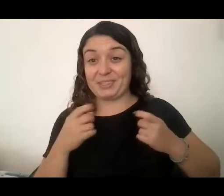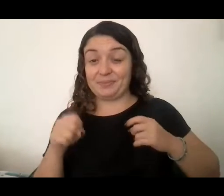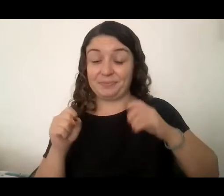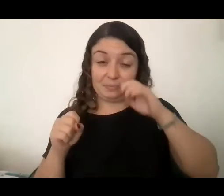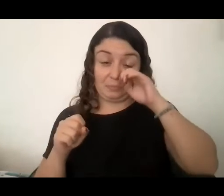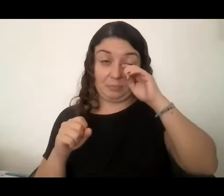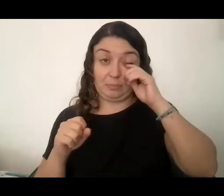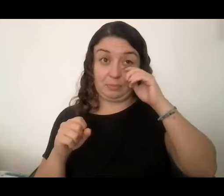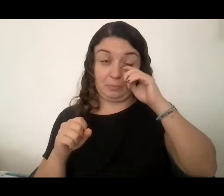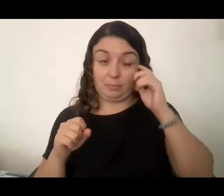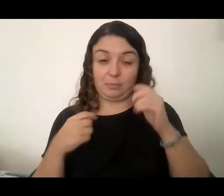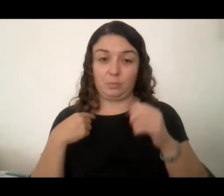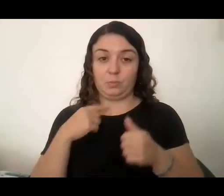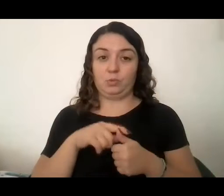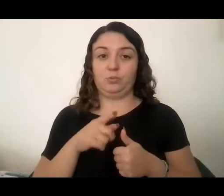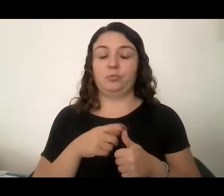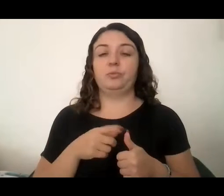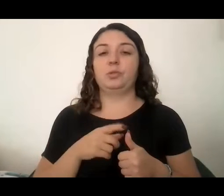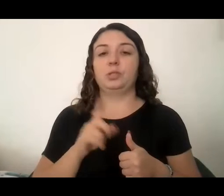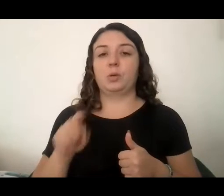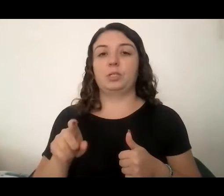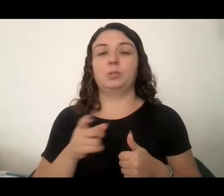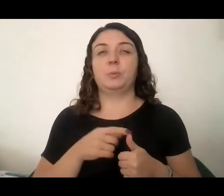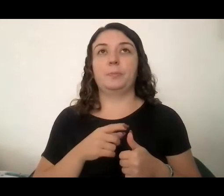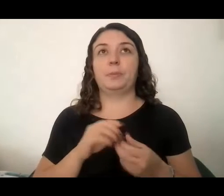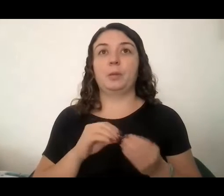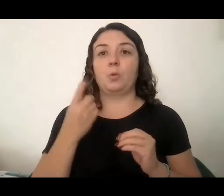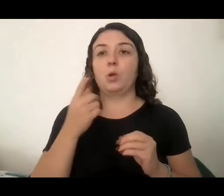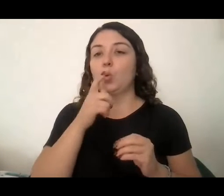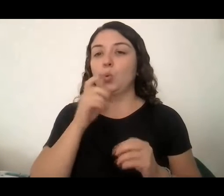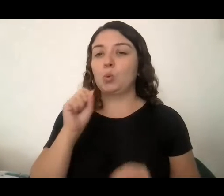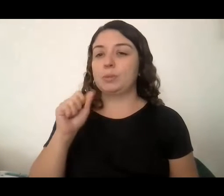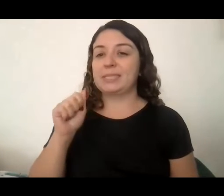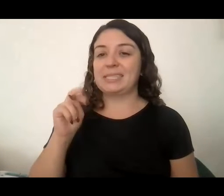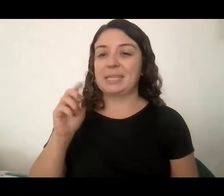Let's start going through them. The first one is from Sandra, and it asks: